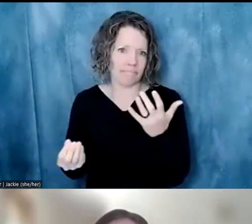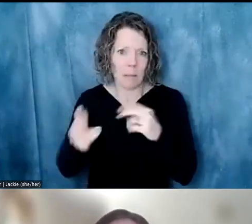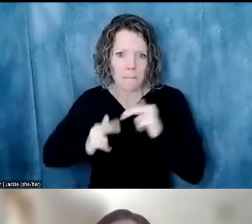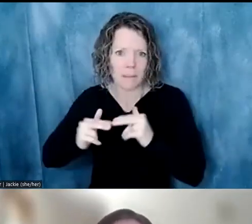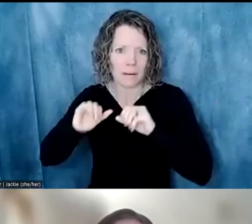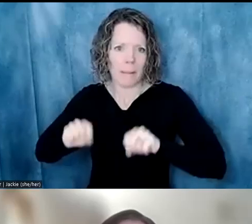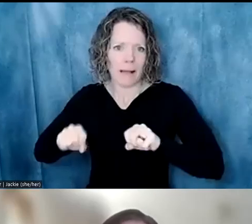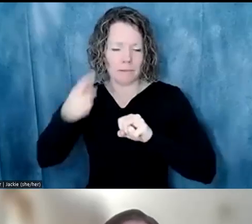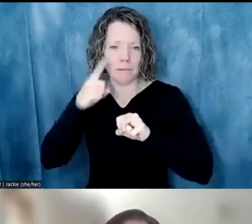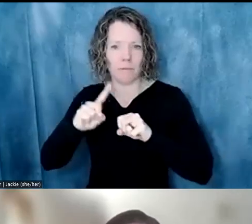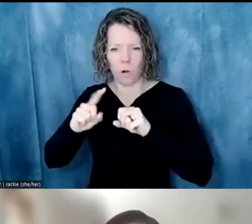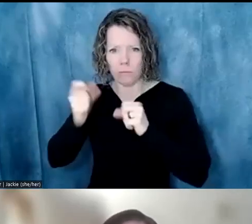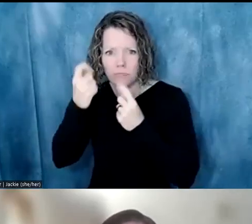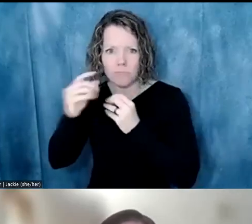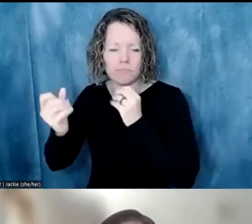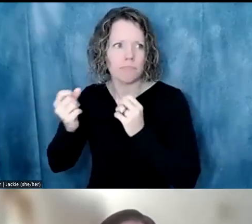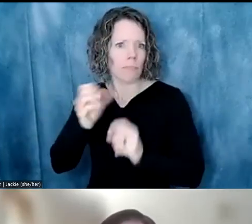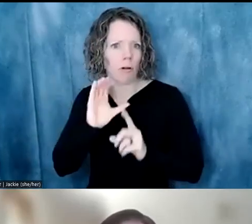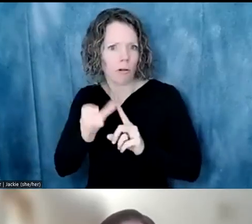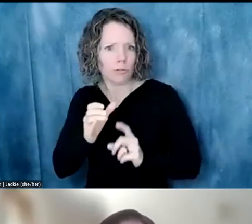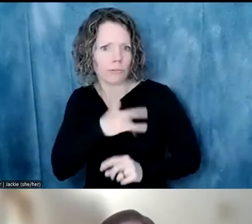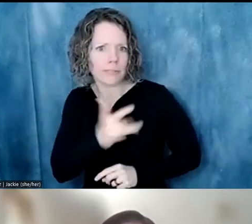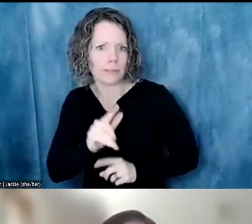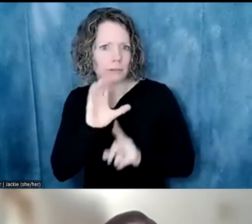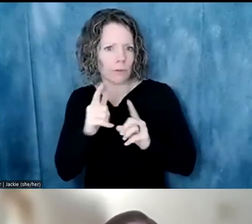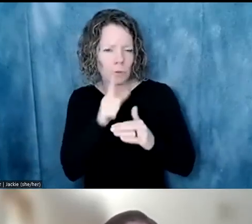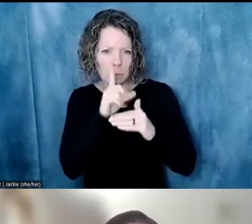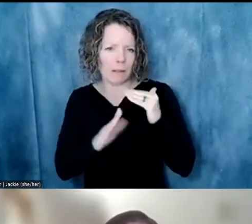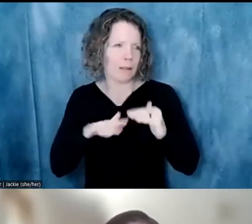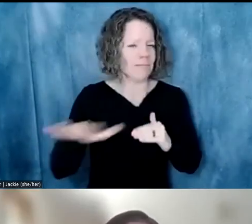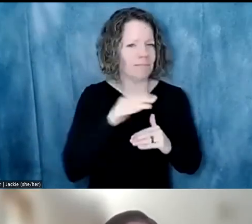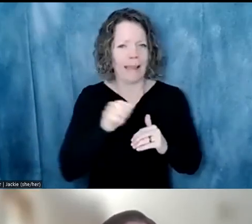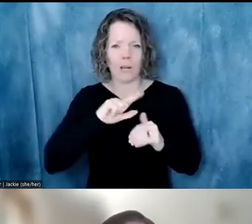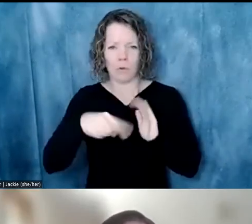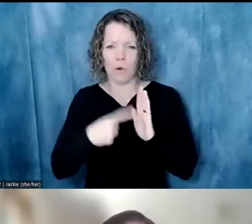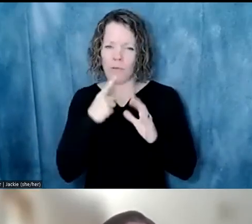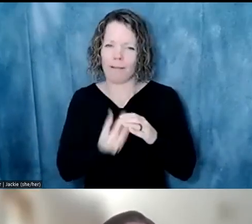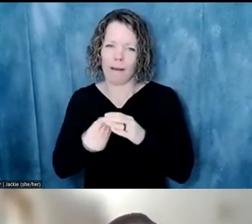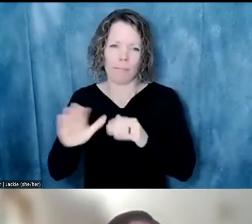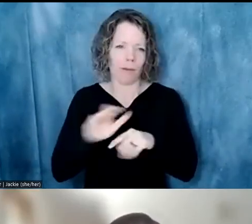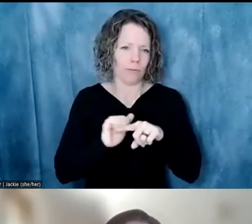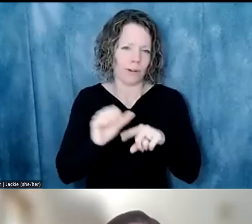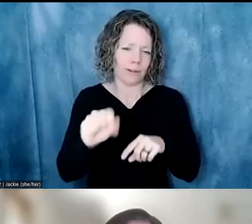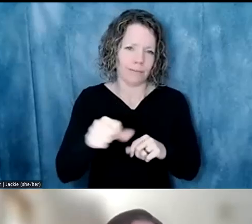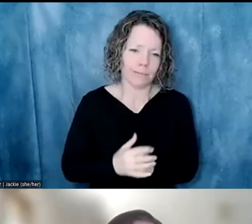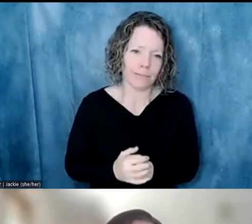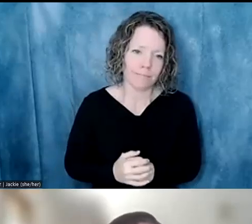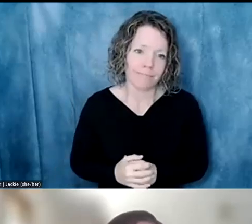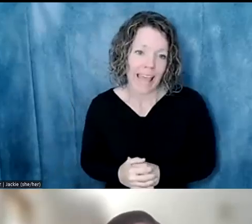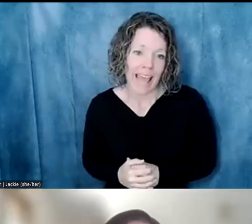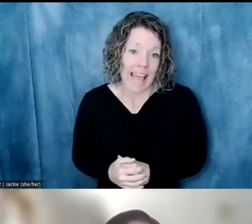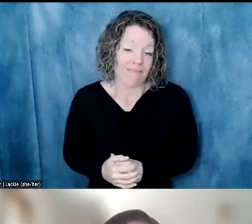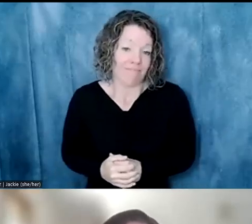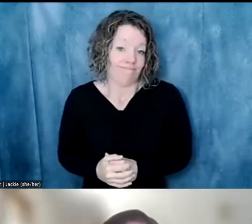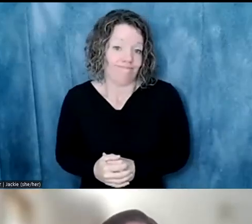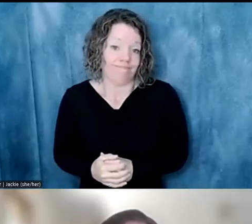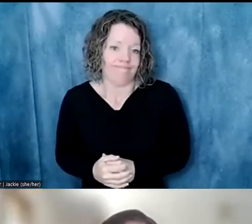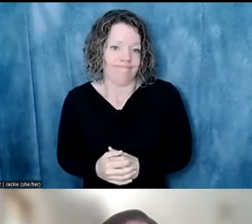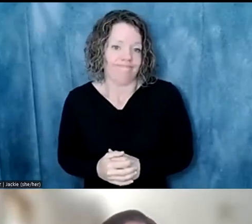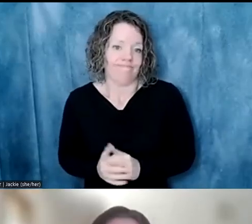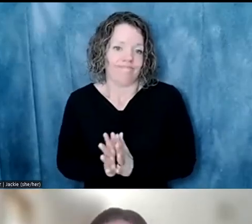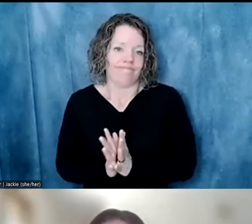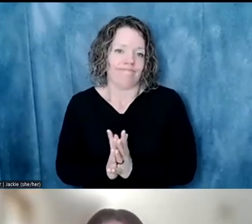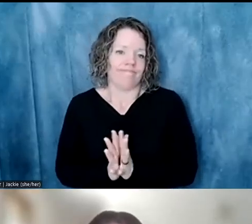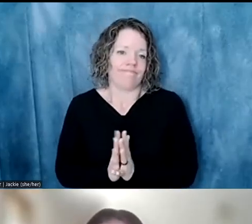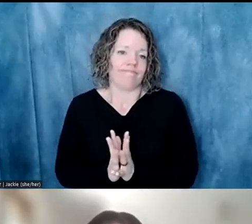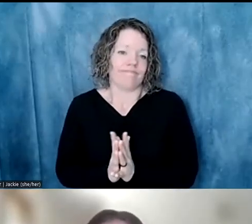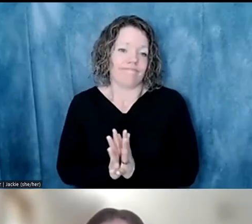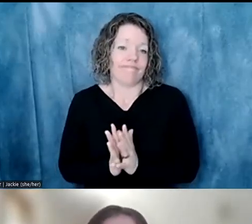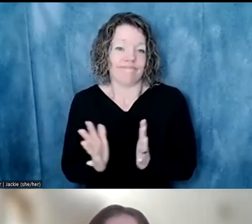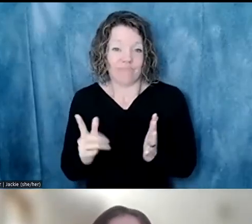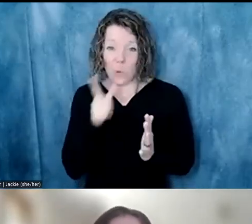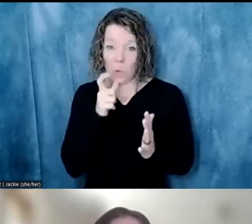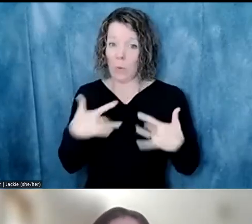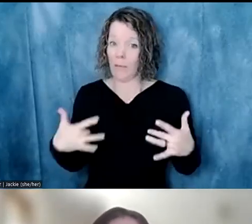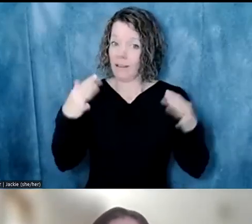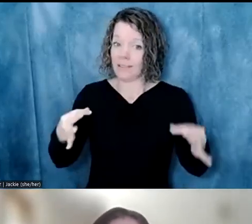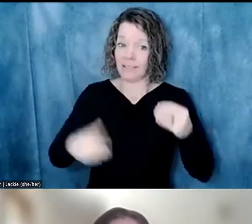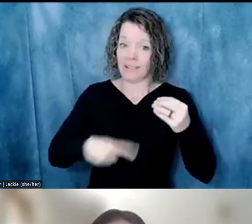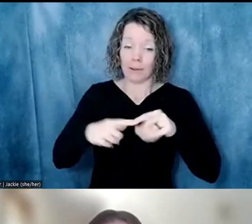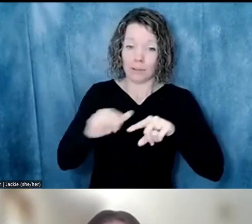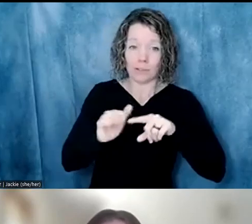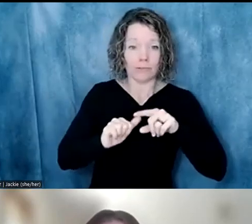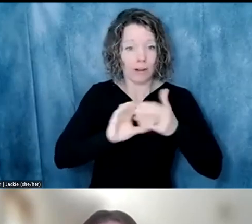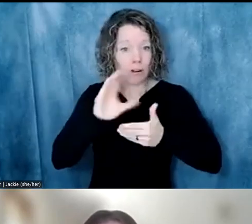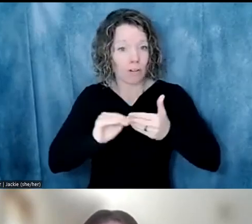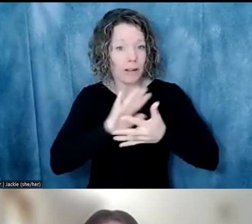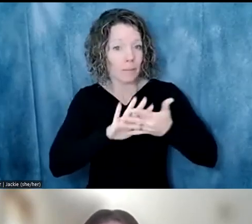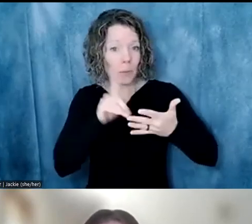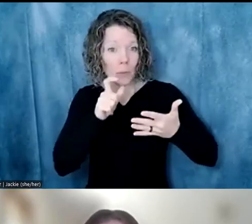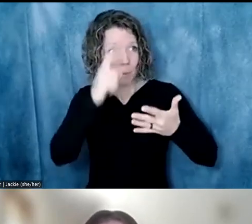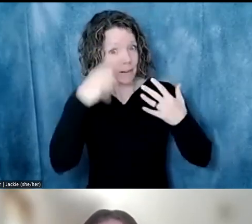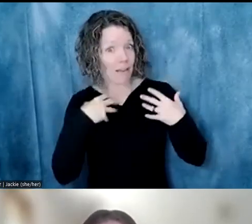be a conversation that's really dominated, is dominated by whiteness. Mental health and other